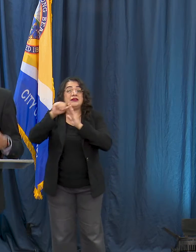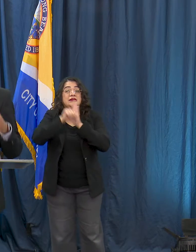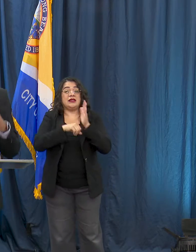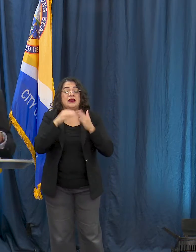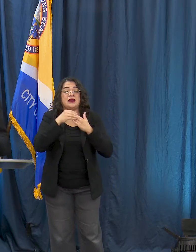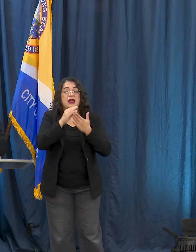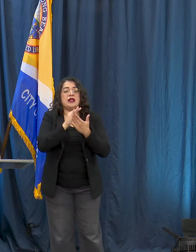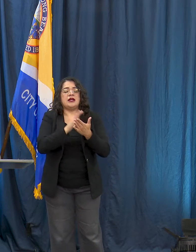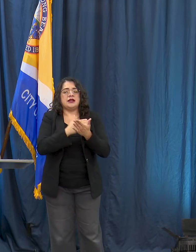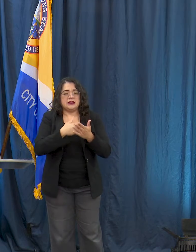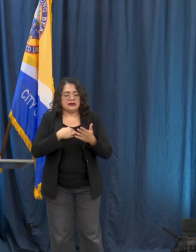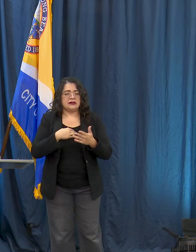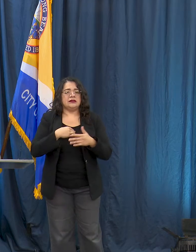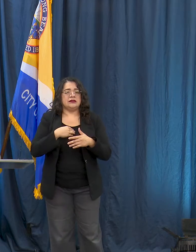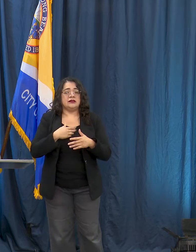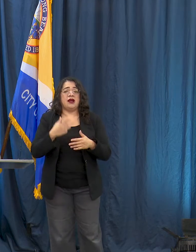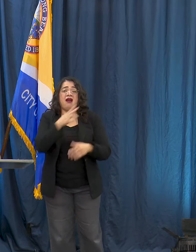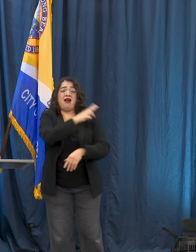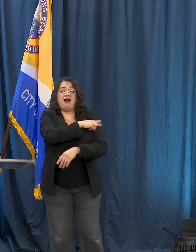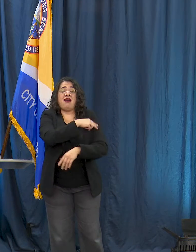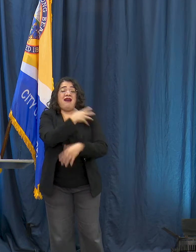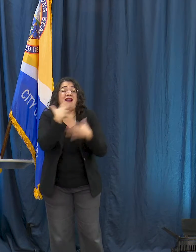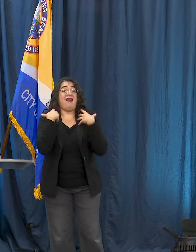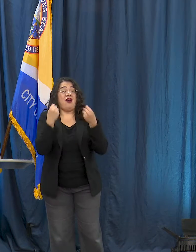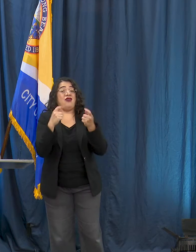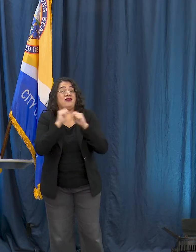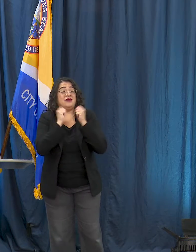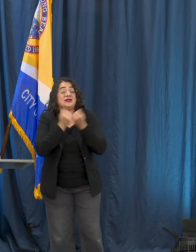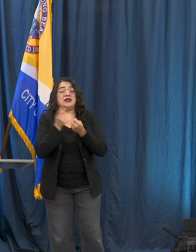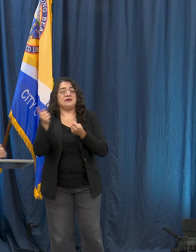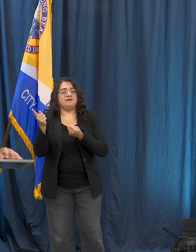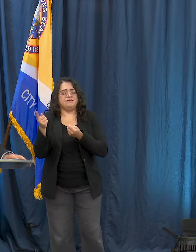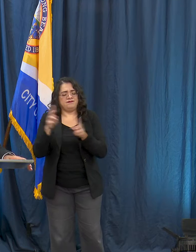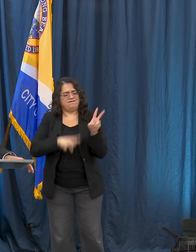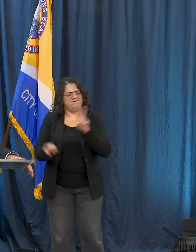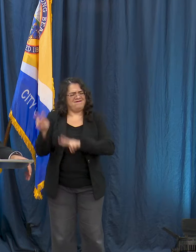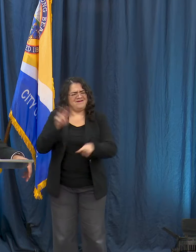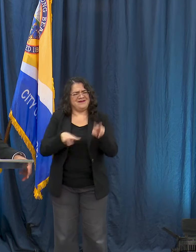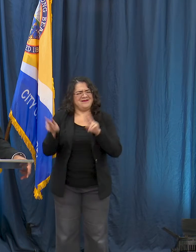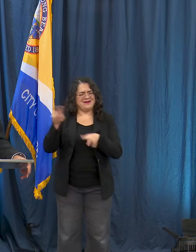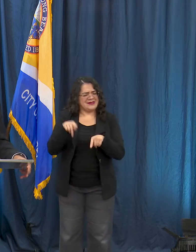Our health team is completely on this and we expect to have, over the course of